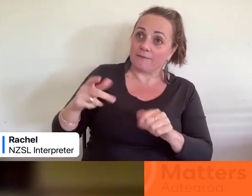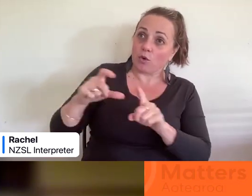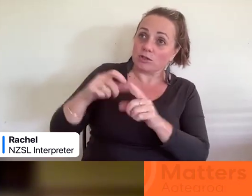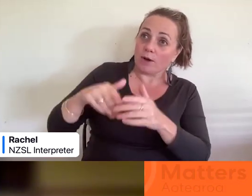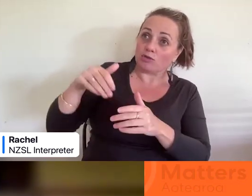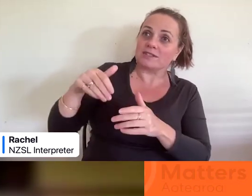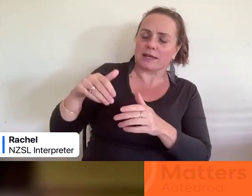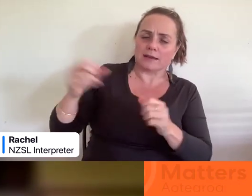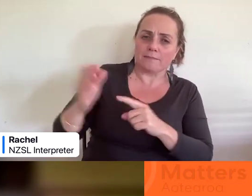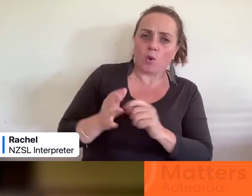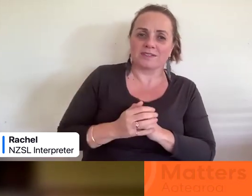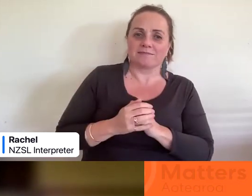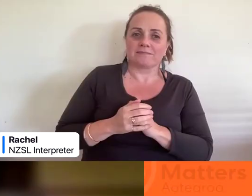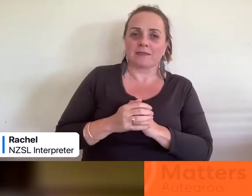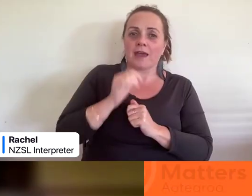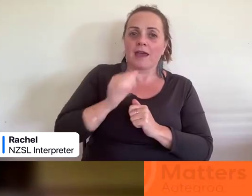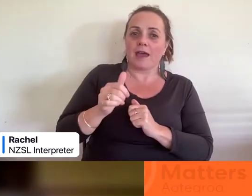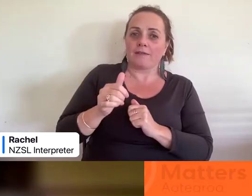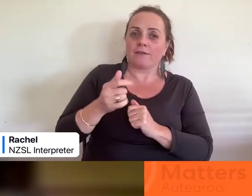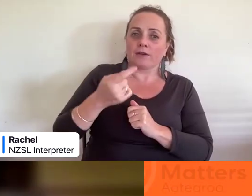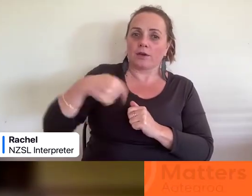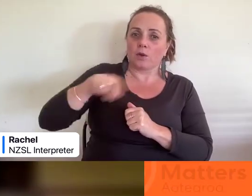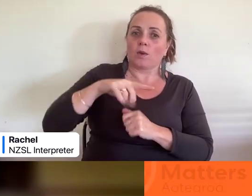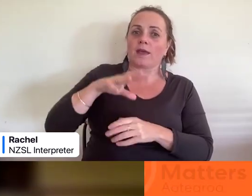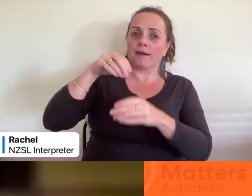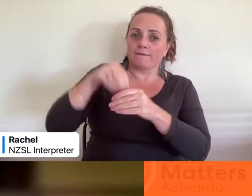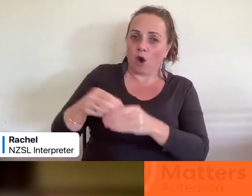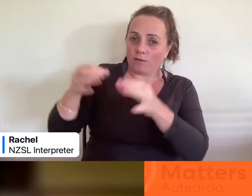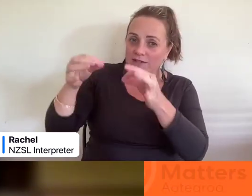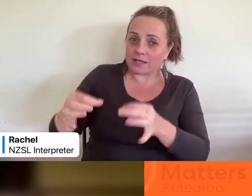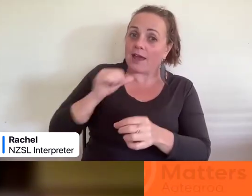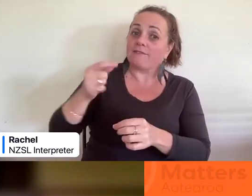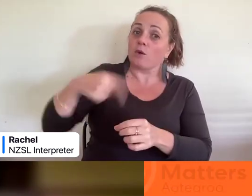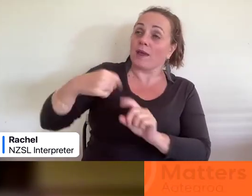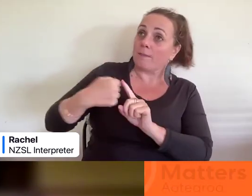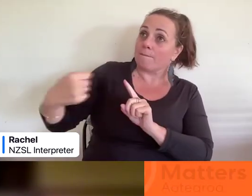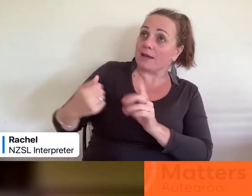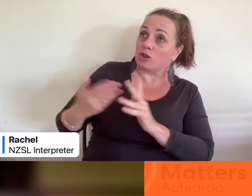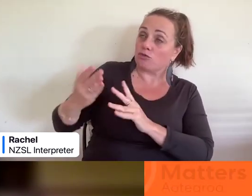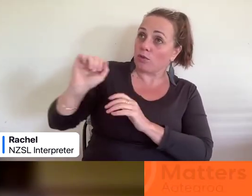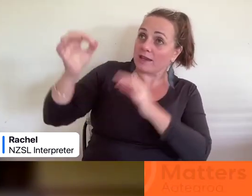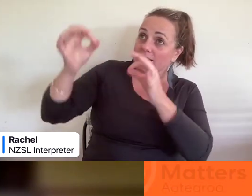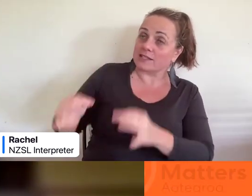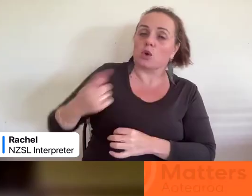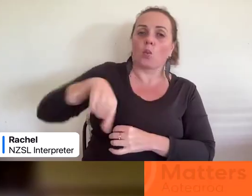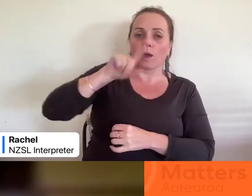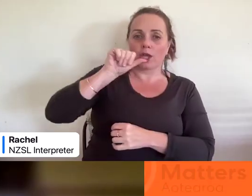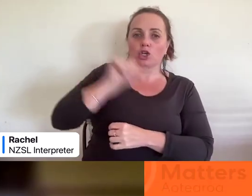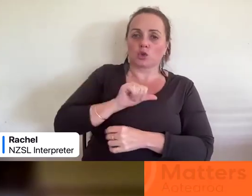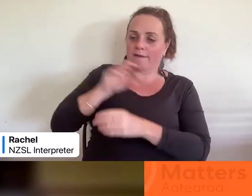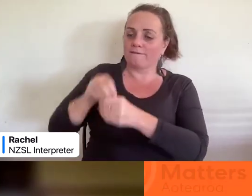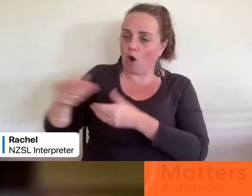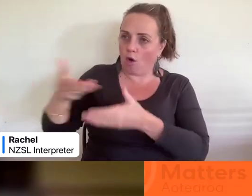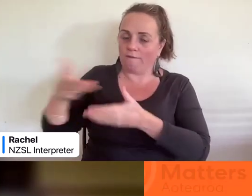If we are affected by a decision, we should shape these decisions. Nothing can replace authentic co